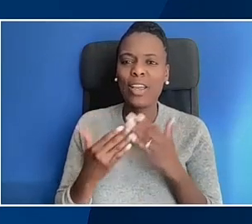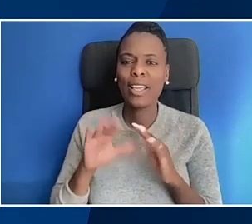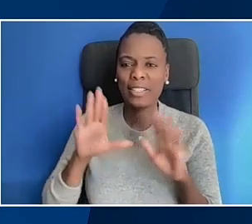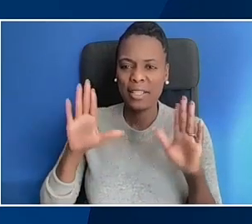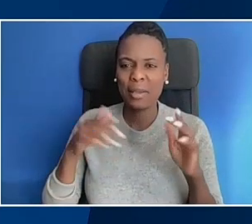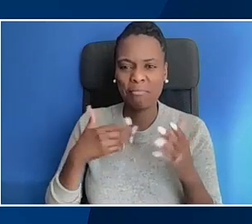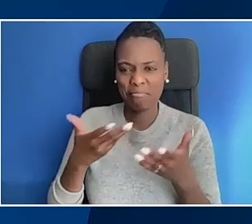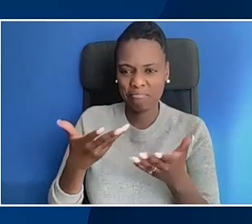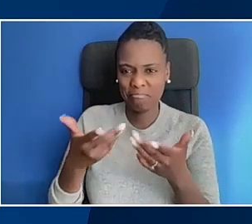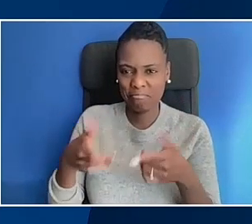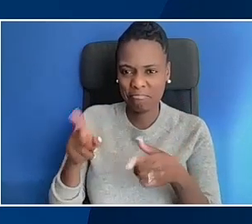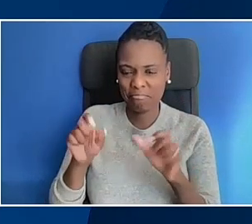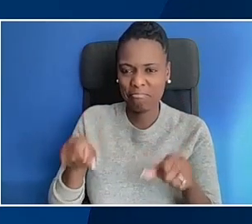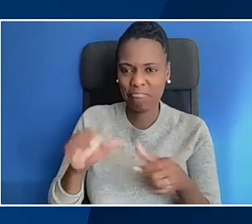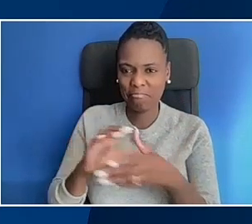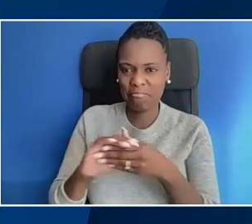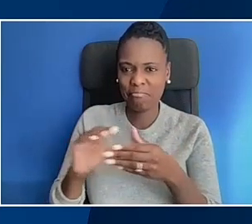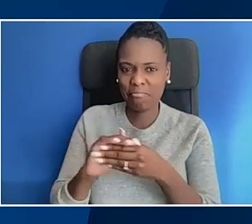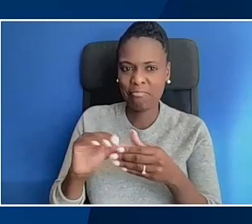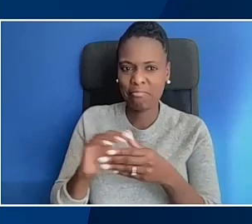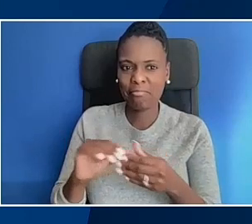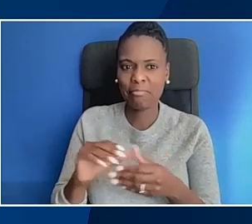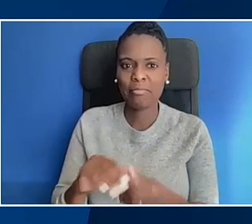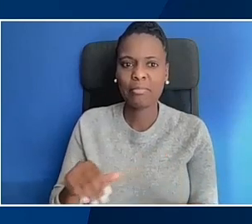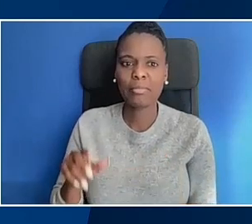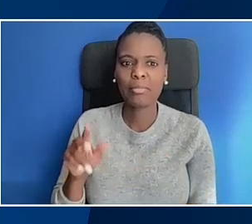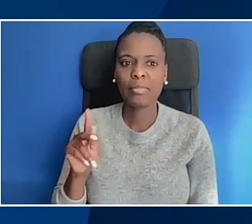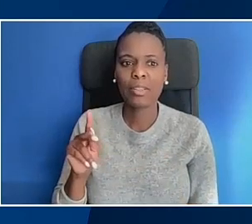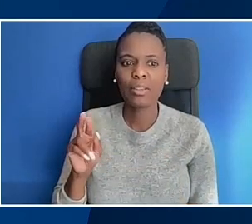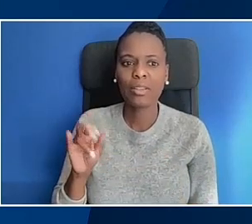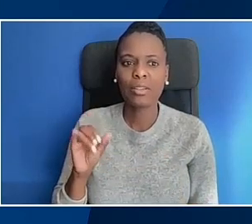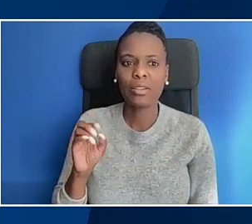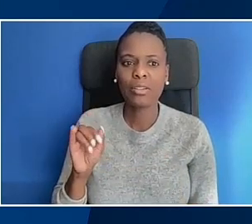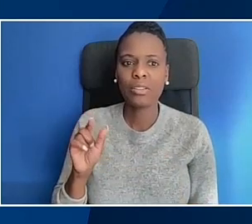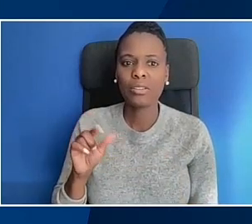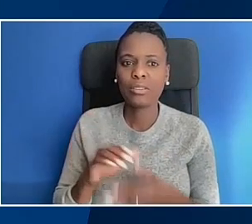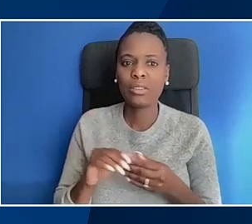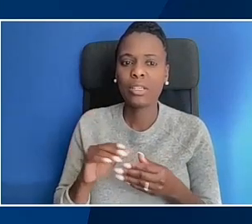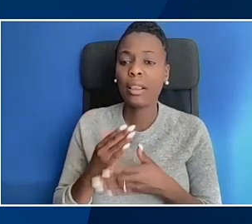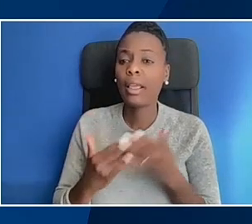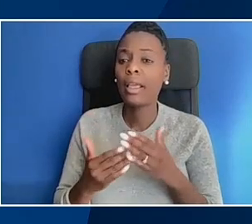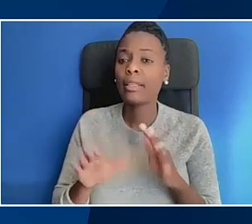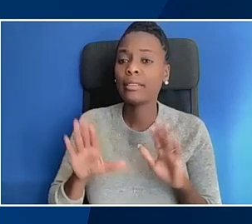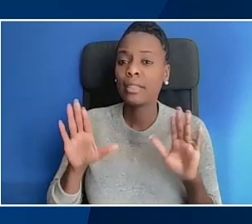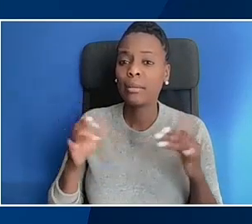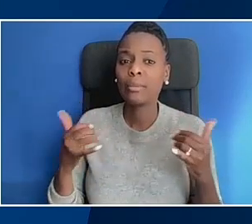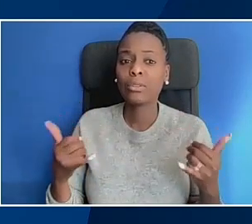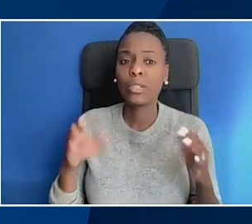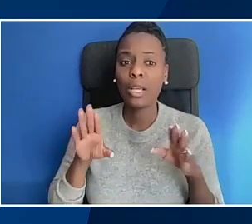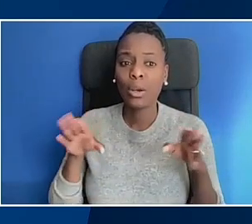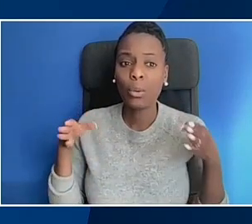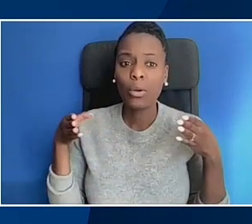Okay. So yeah, that being said, with the hands being up, we do want to focus right now on the instant case on what you've